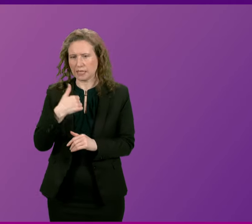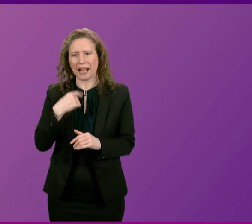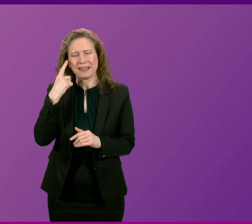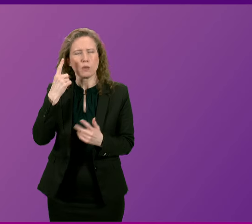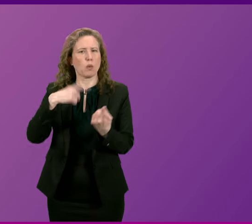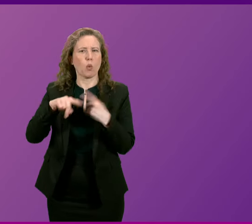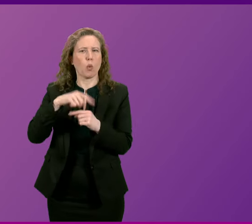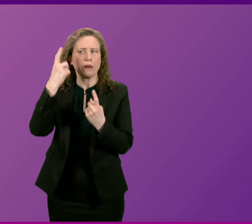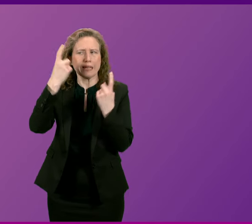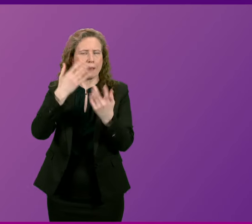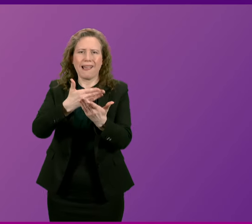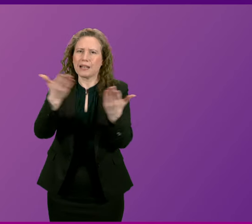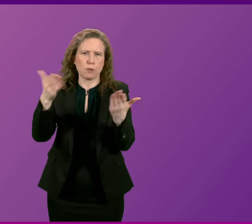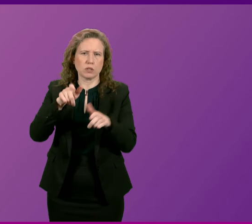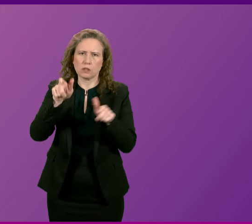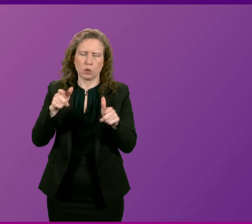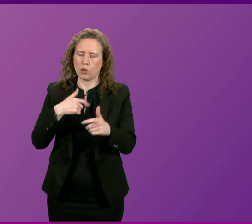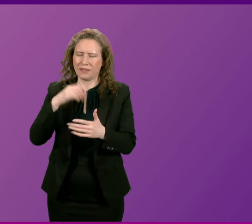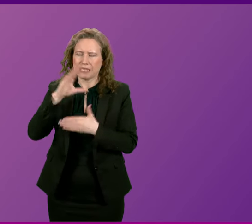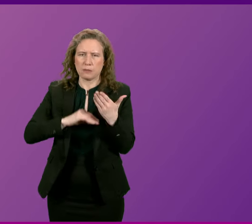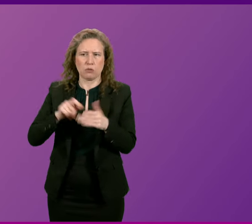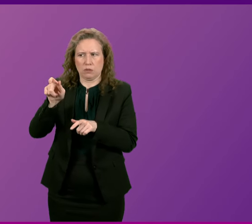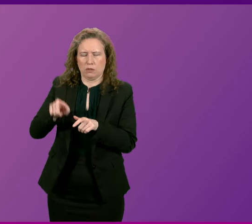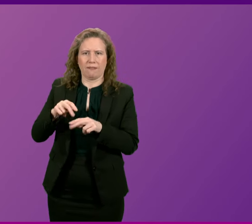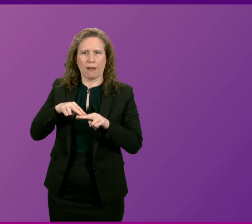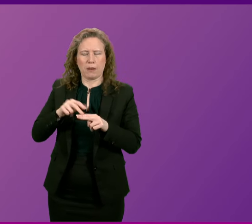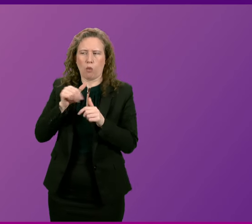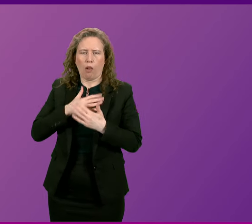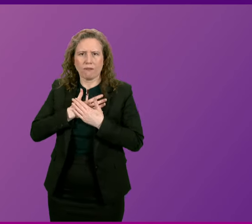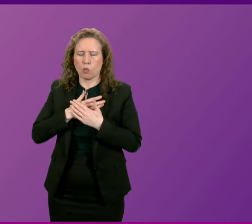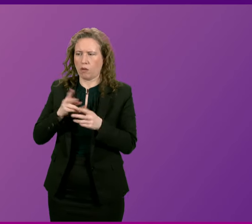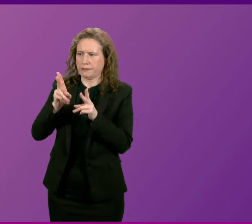with anyone who has experienced the loss of a loved one due to drugs.